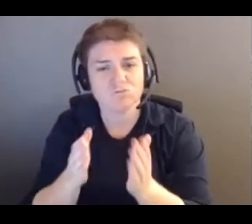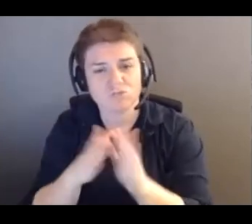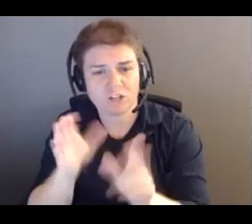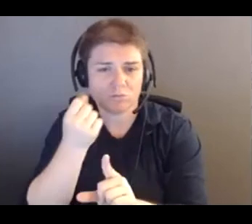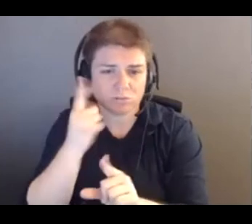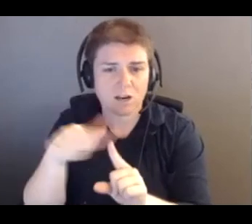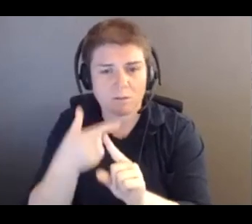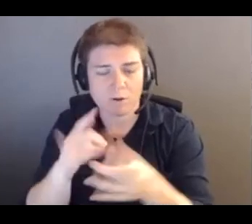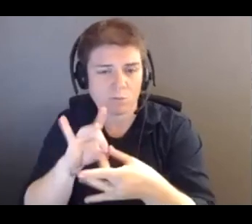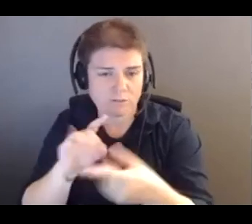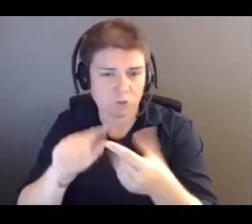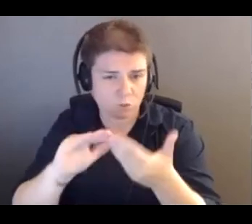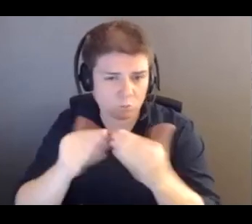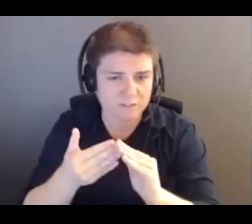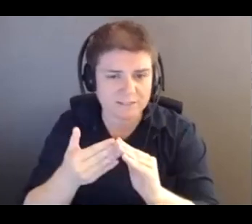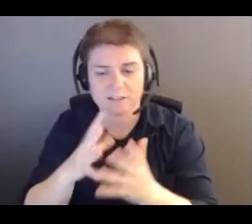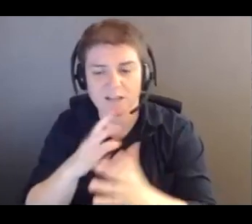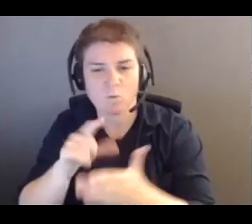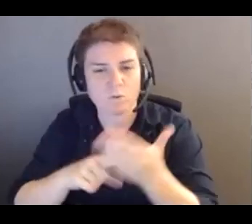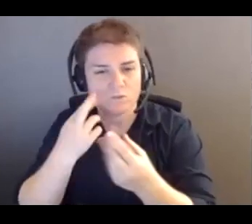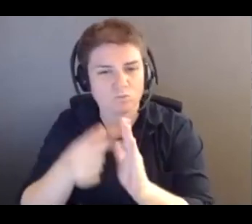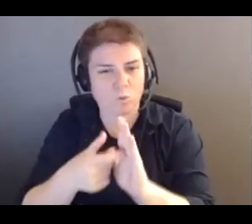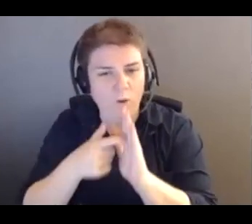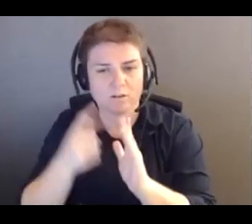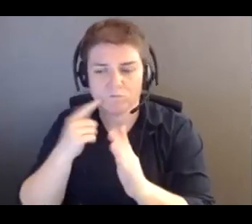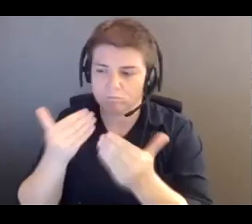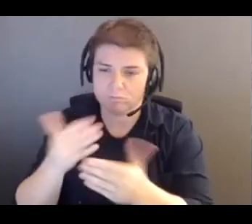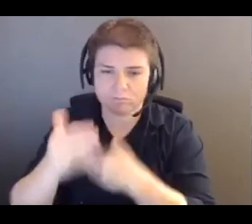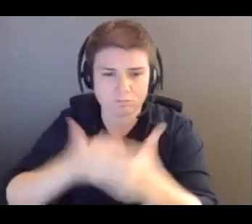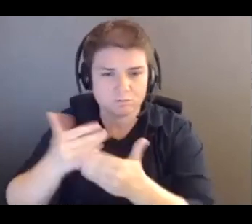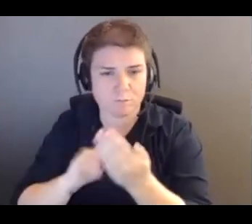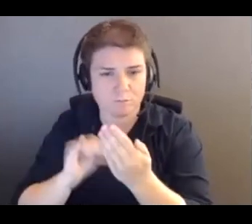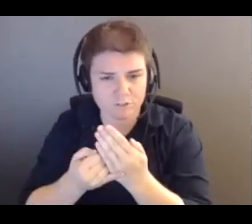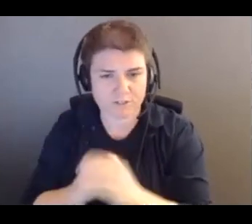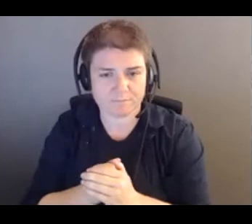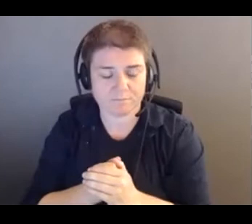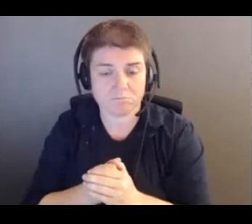and what is required to undertake the proposed project. Good applications have sufficient